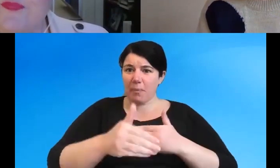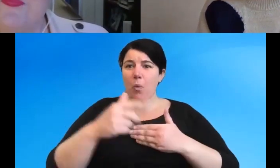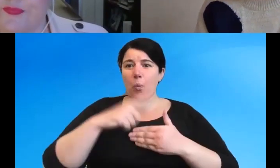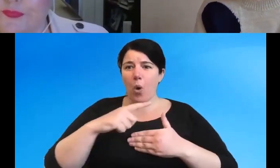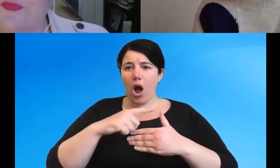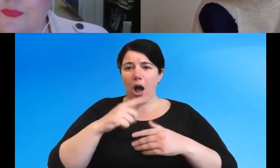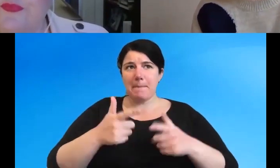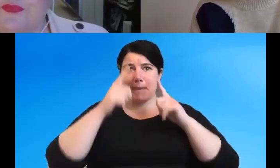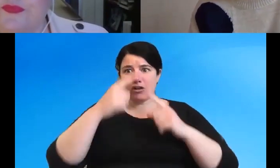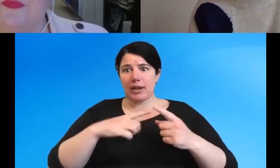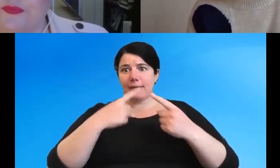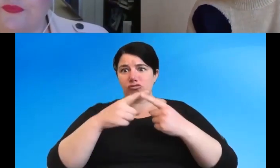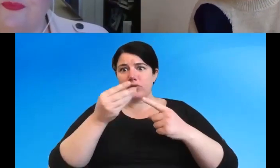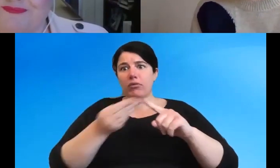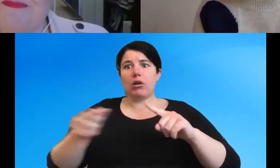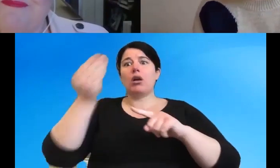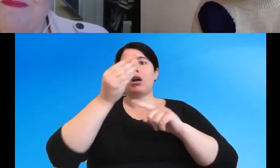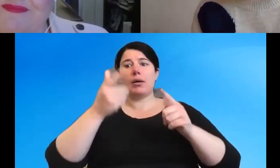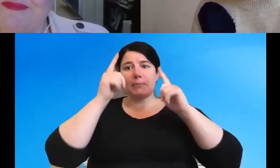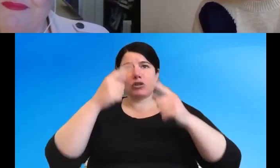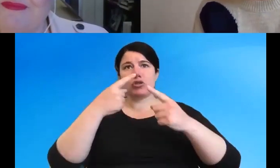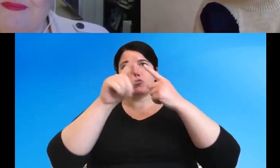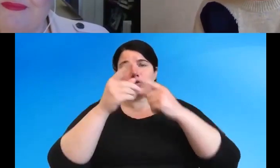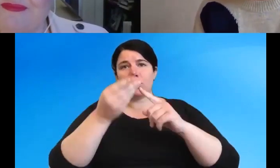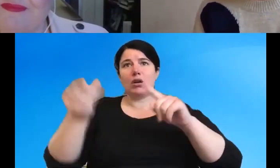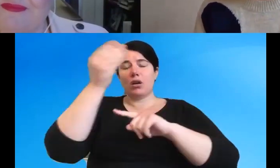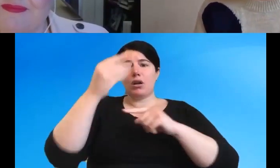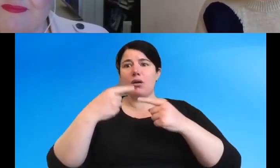approval prior to speaking publicly. Do you have tips about communicating